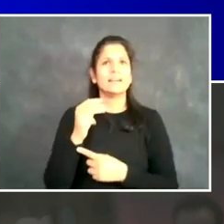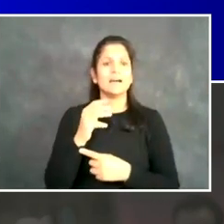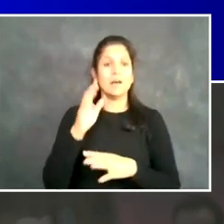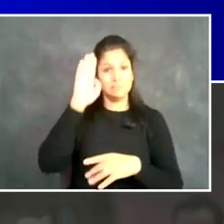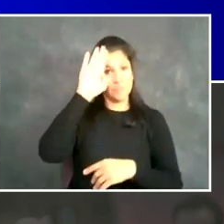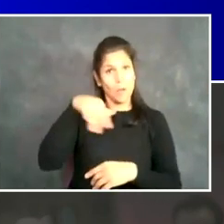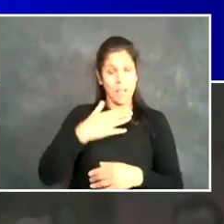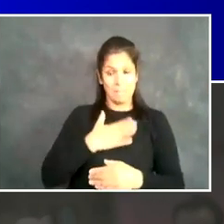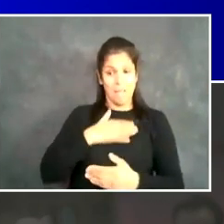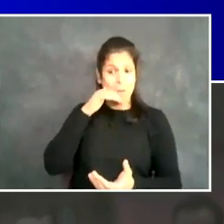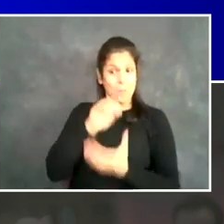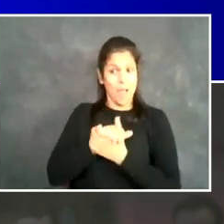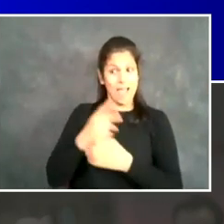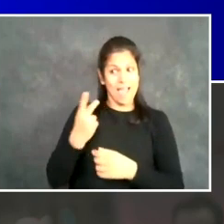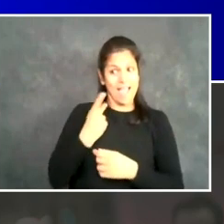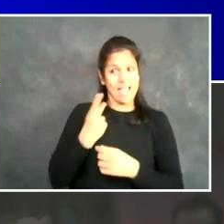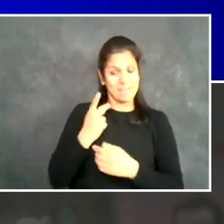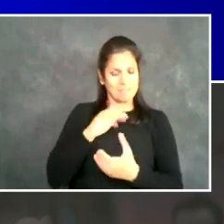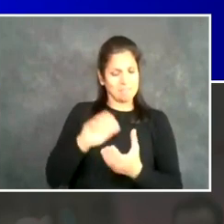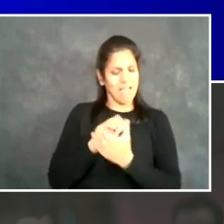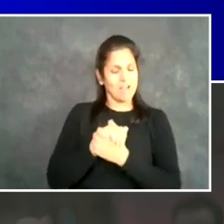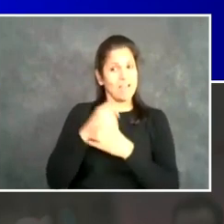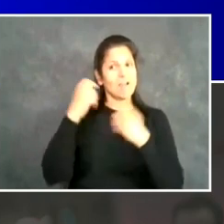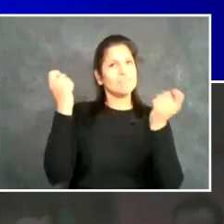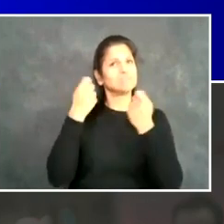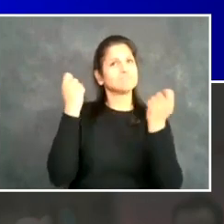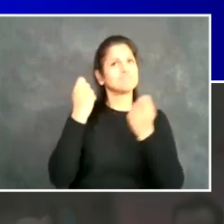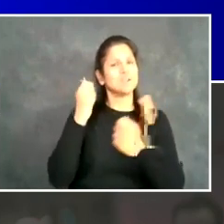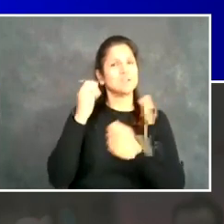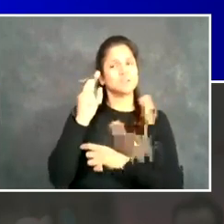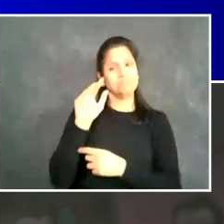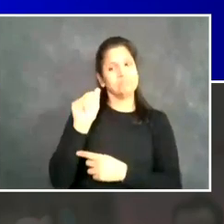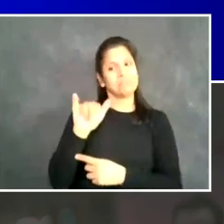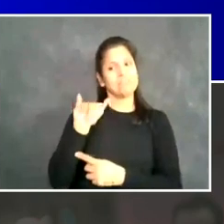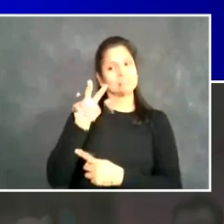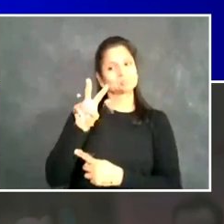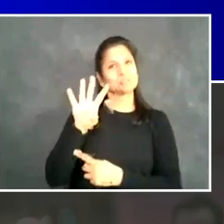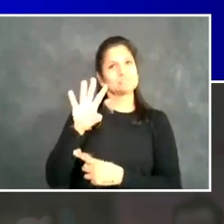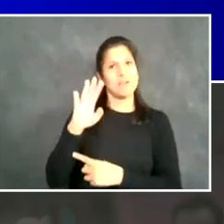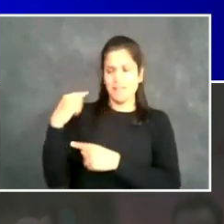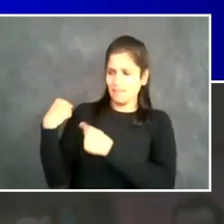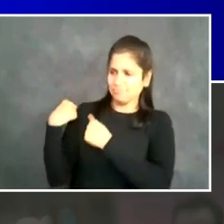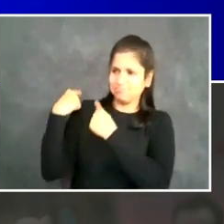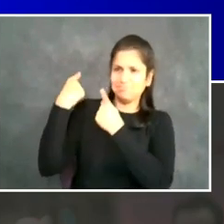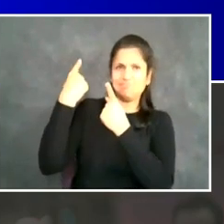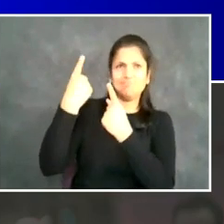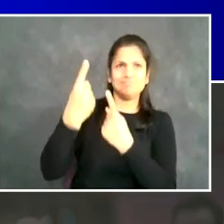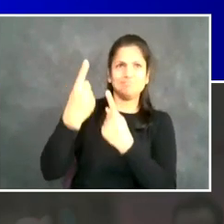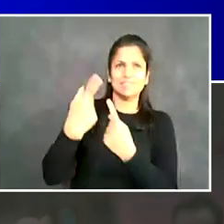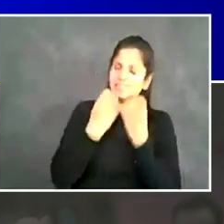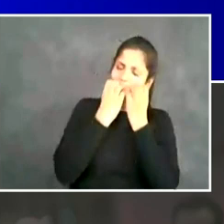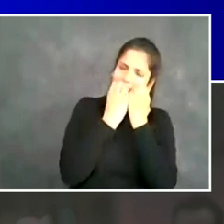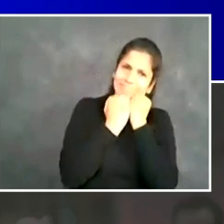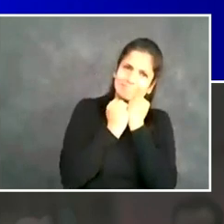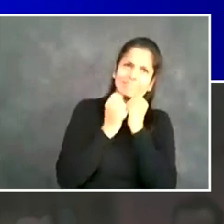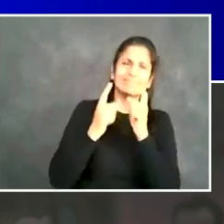26 YEARS. AND WE KNOW WHAT A BEAUTIFUL REALITY MARRIAGE IS. WHAT IT MEANS TO PEOPLE.